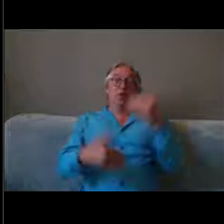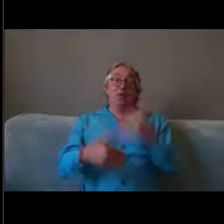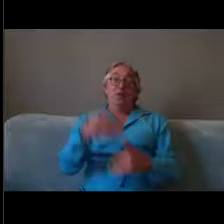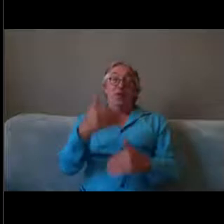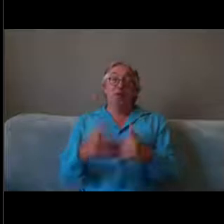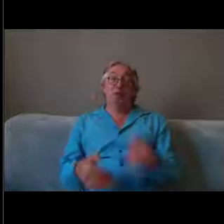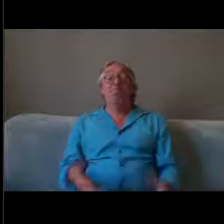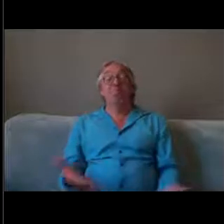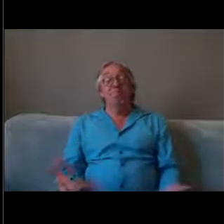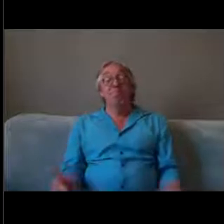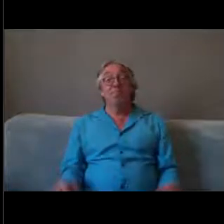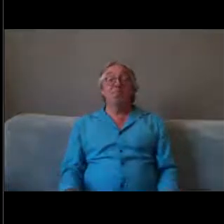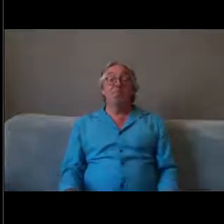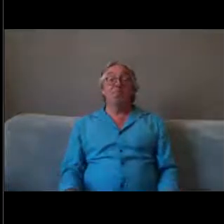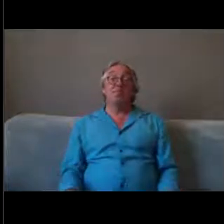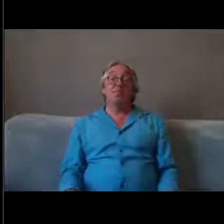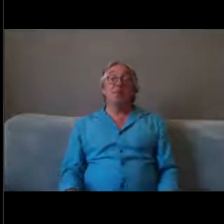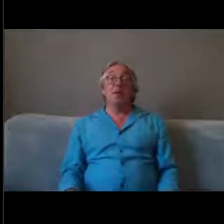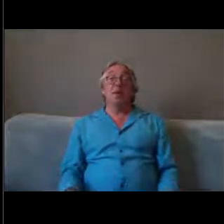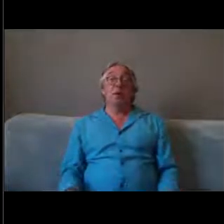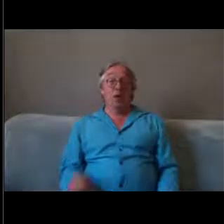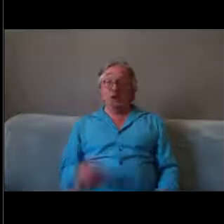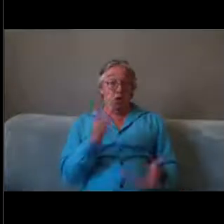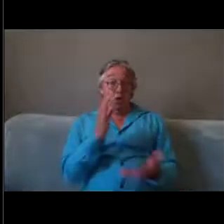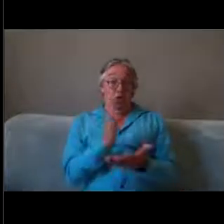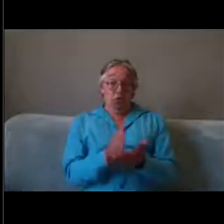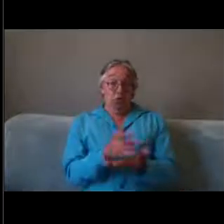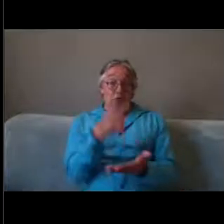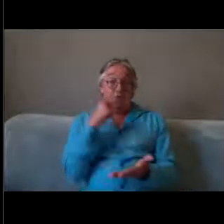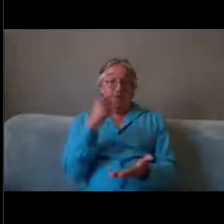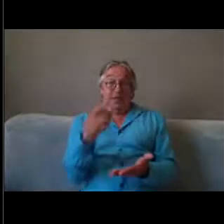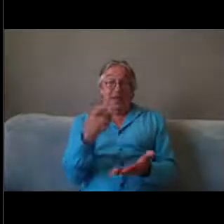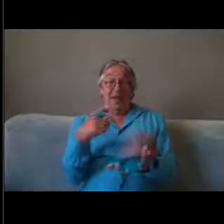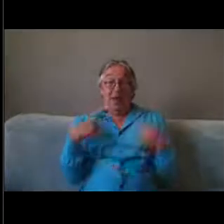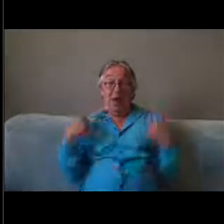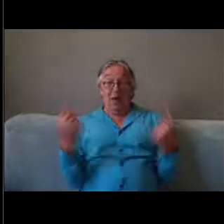for being participating today in this webinar.